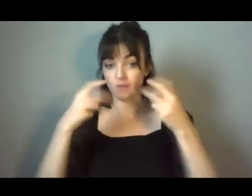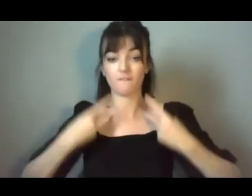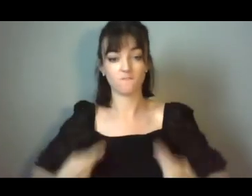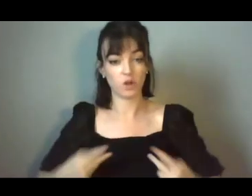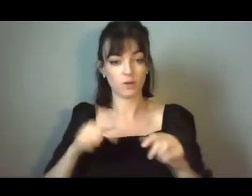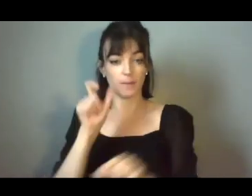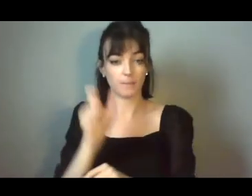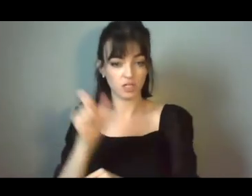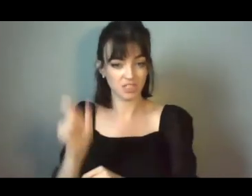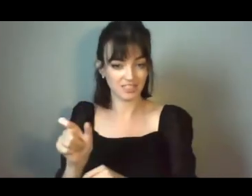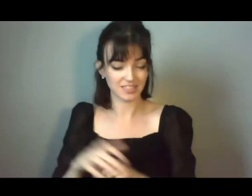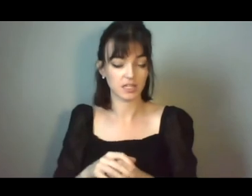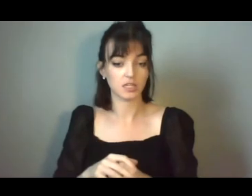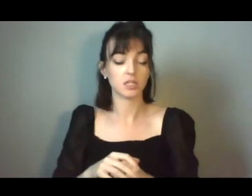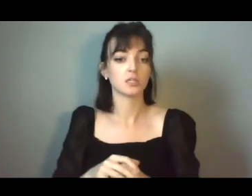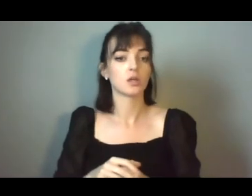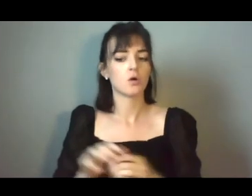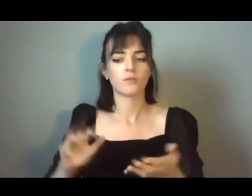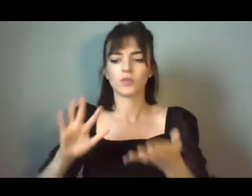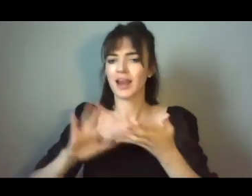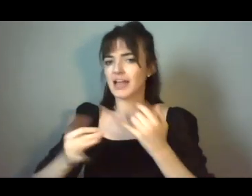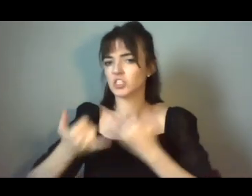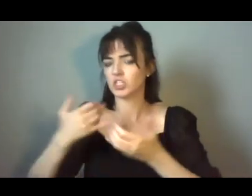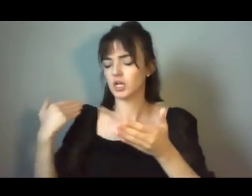heard talk in the last year or so about developing further